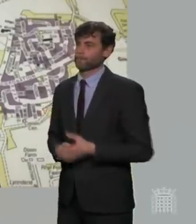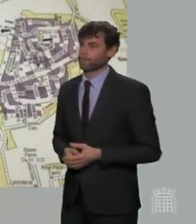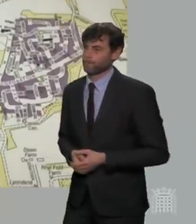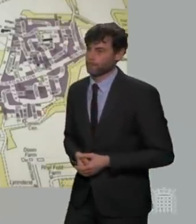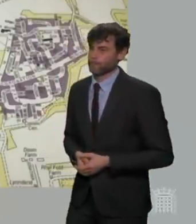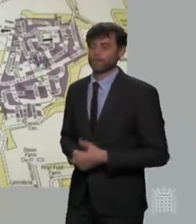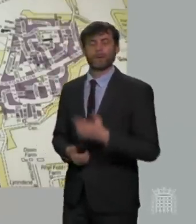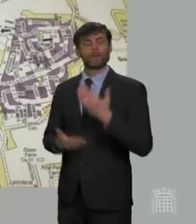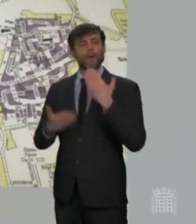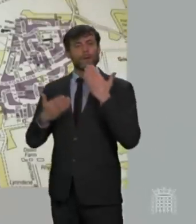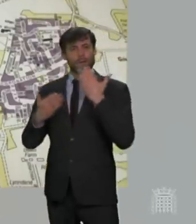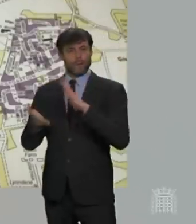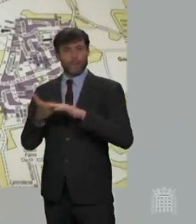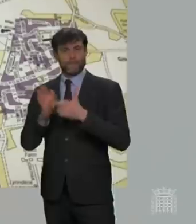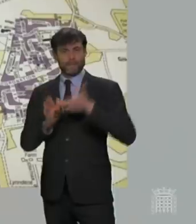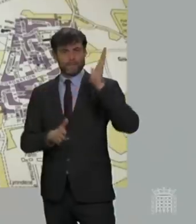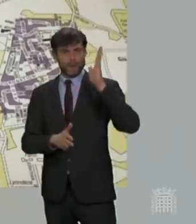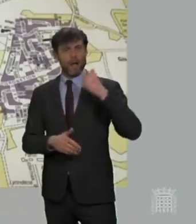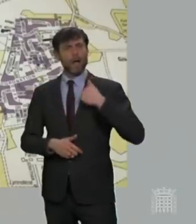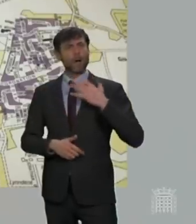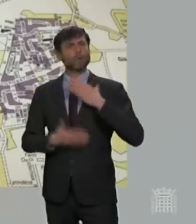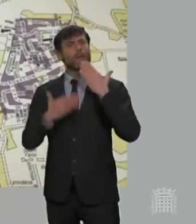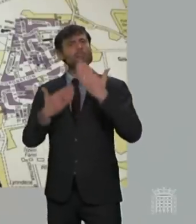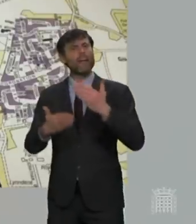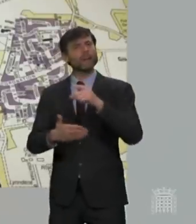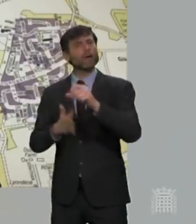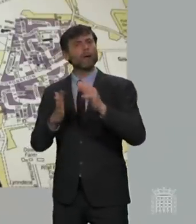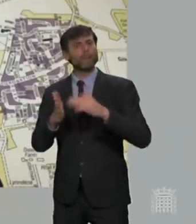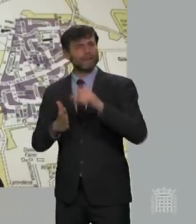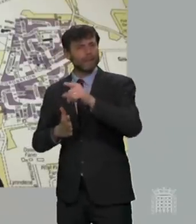I thank the Prime Minister for his commitment to levelling up the north, the benefits of which we